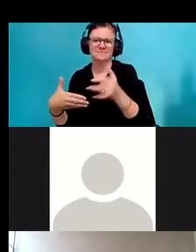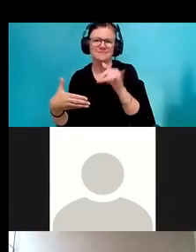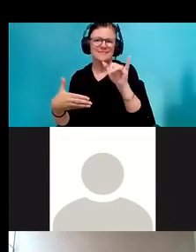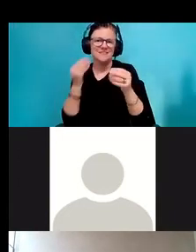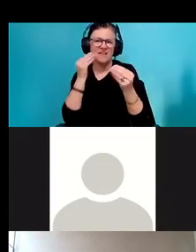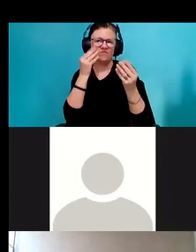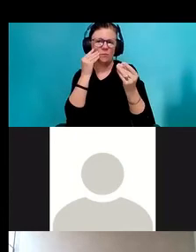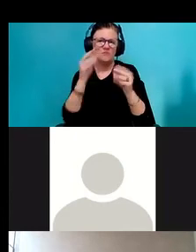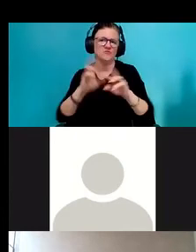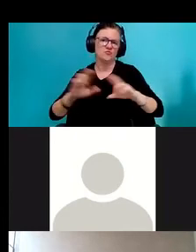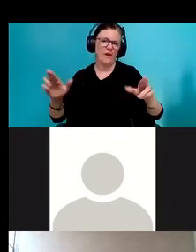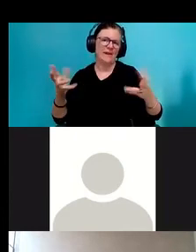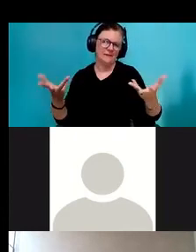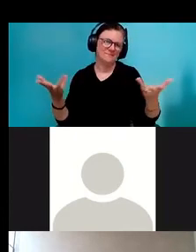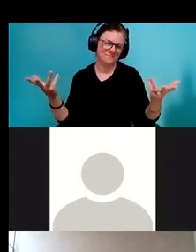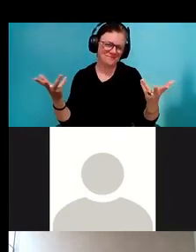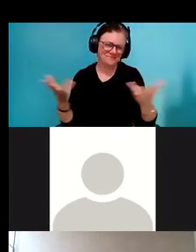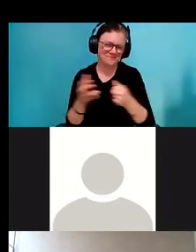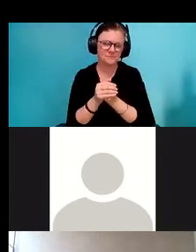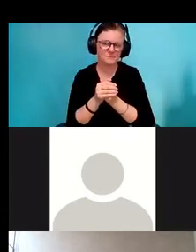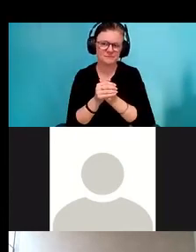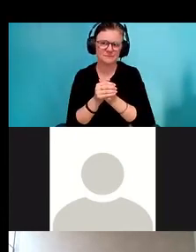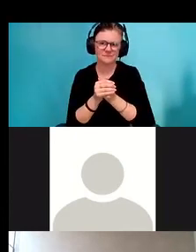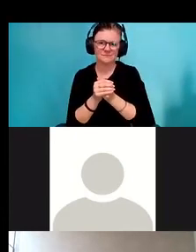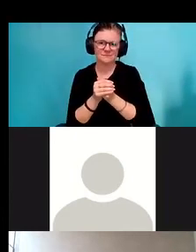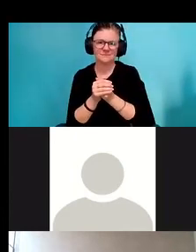right in front of them. I would say, in the narrative, you